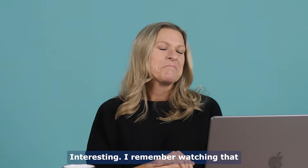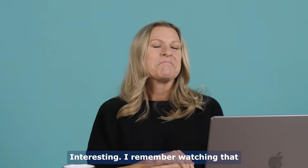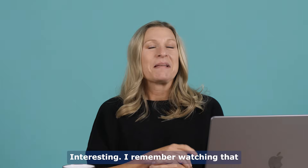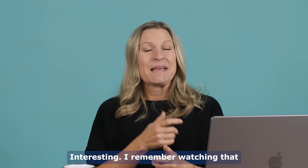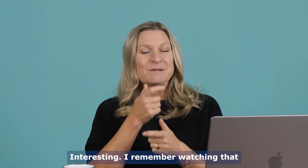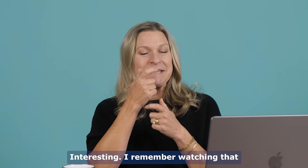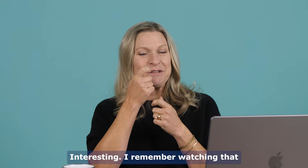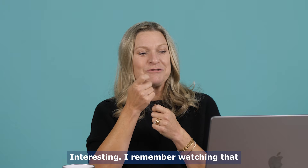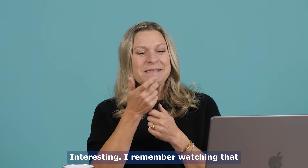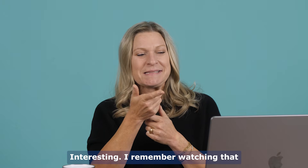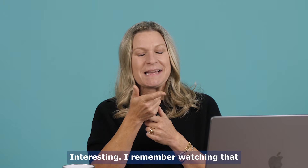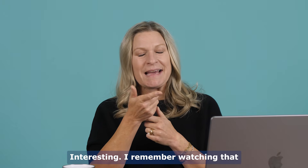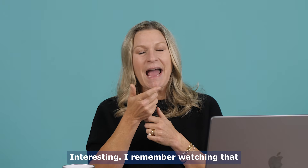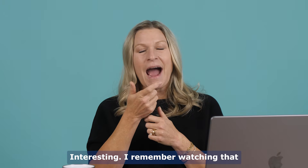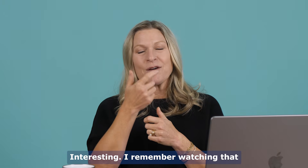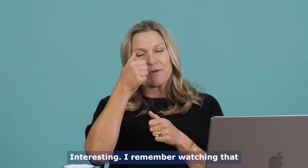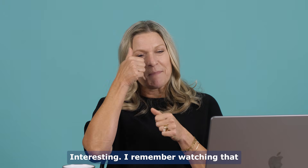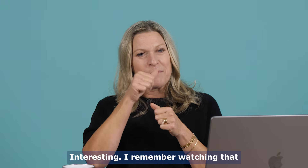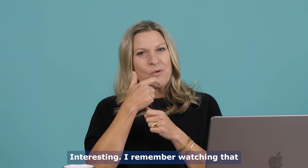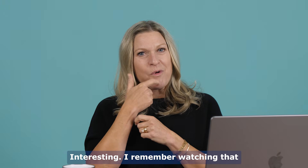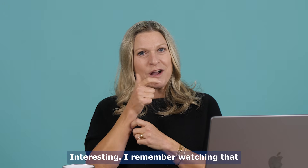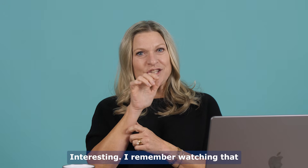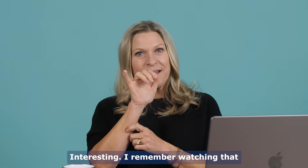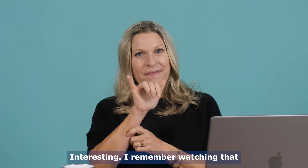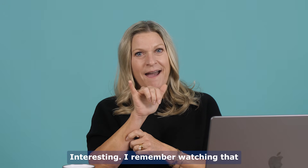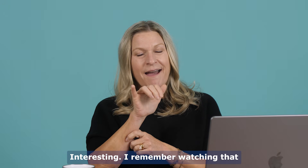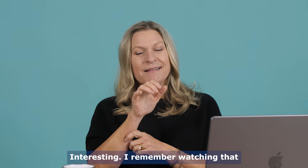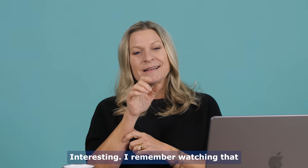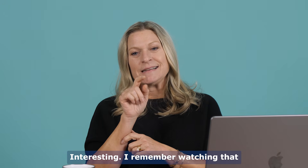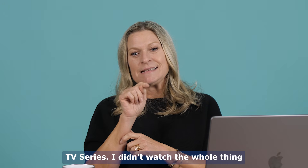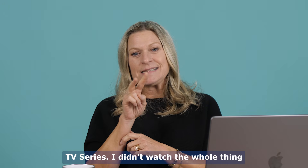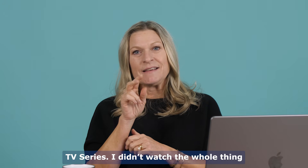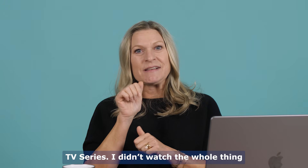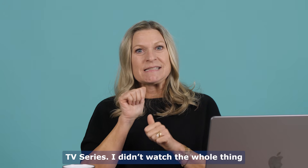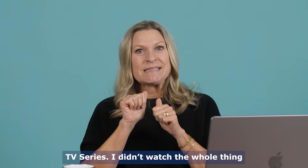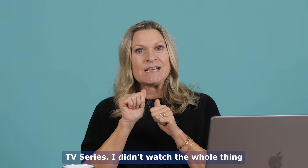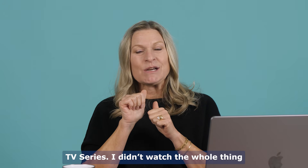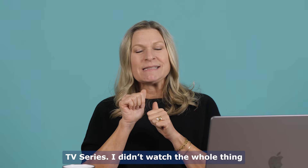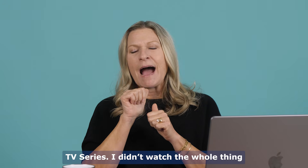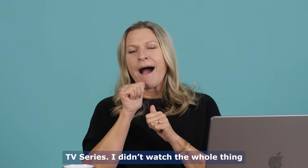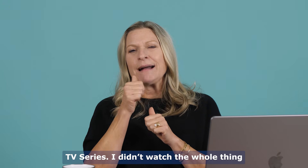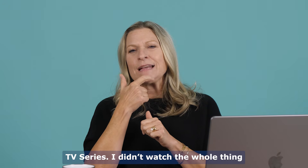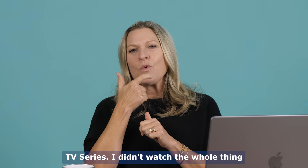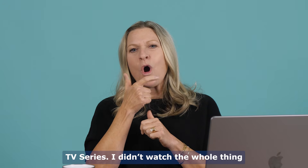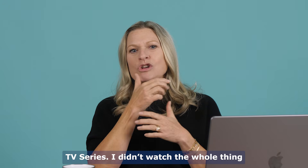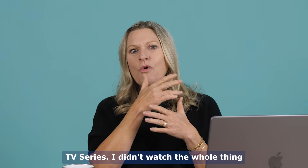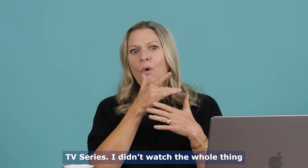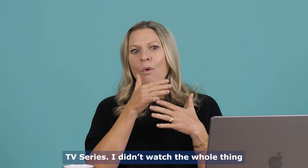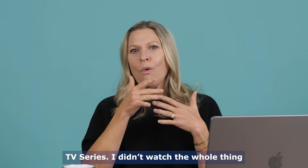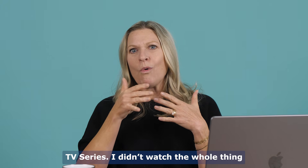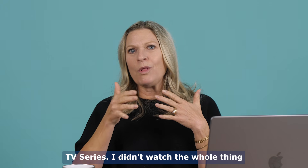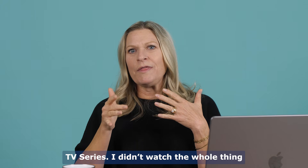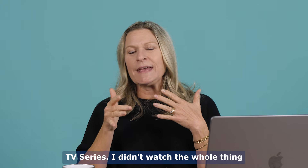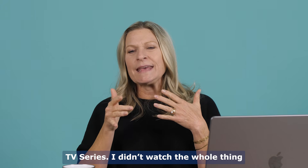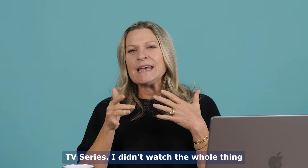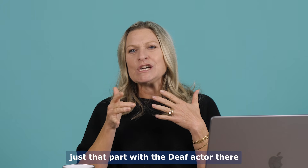Interesting. I remember watching that TV Series. I didn’t watch the whole thing